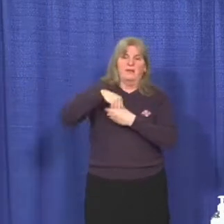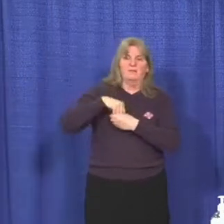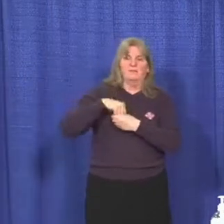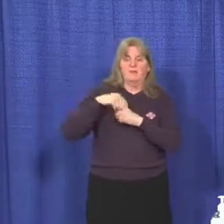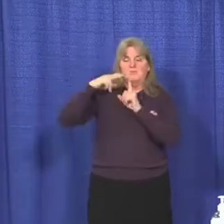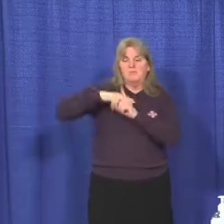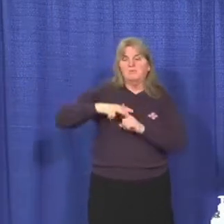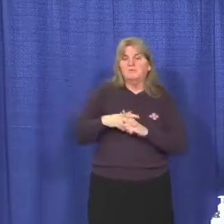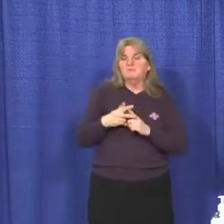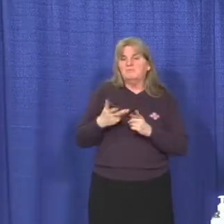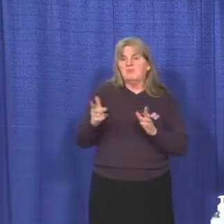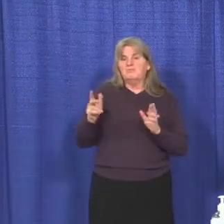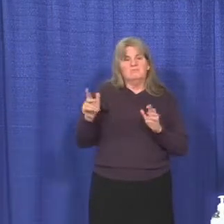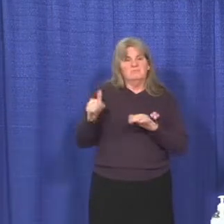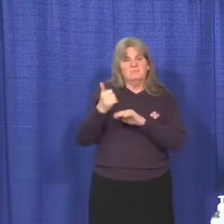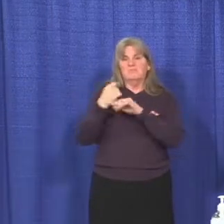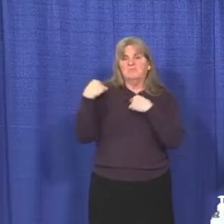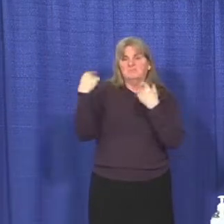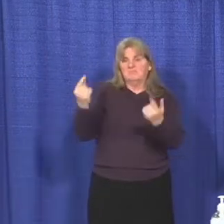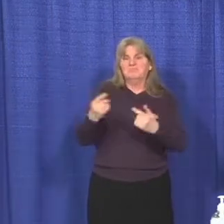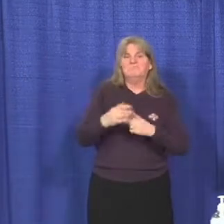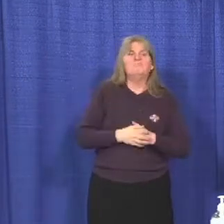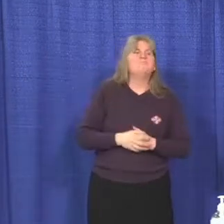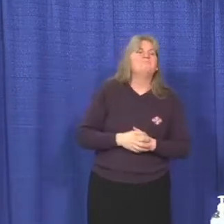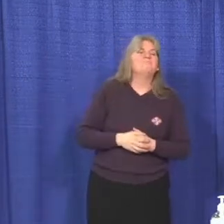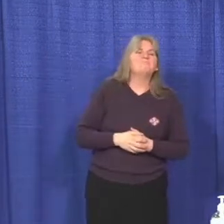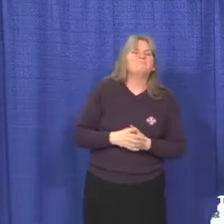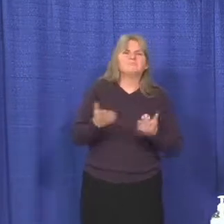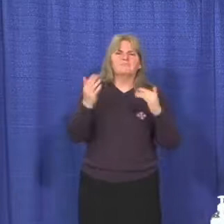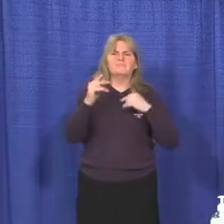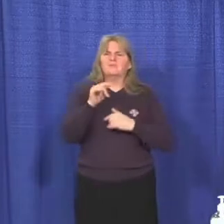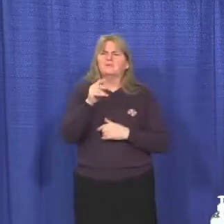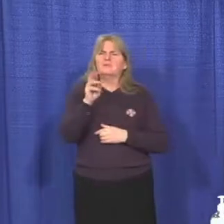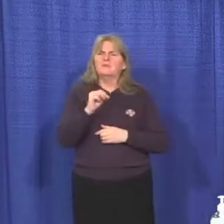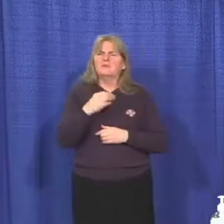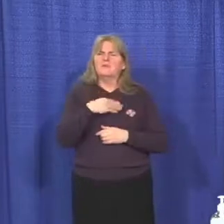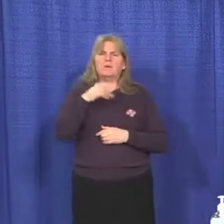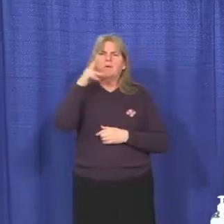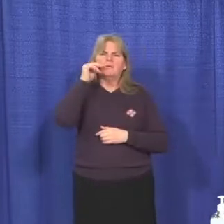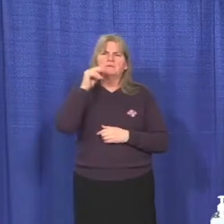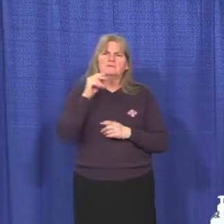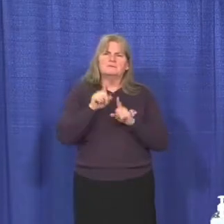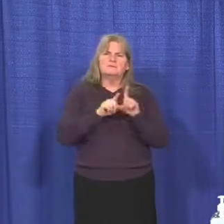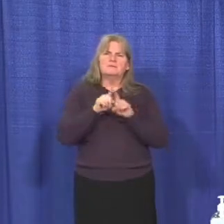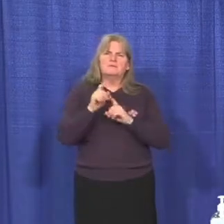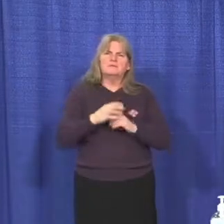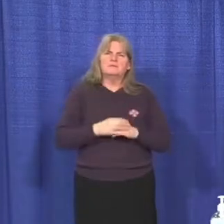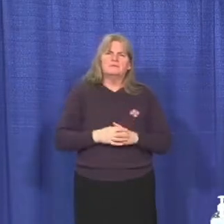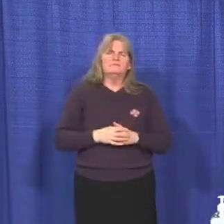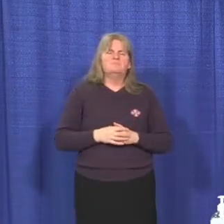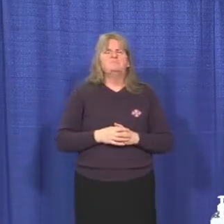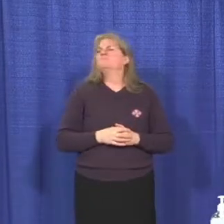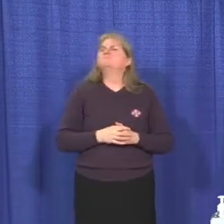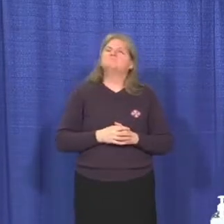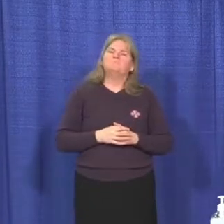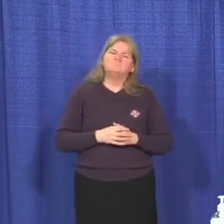the booking.